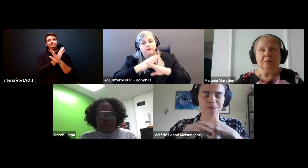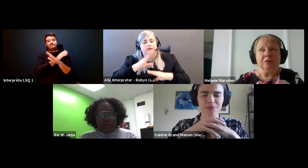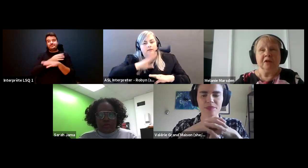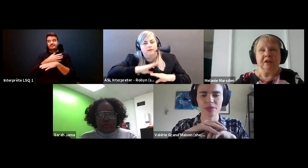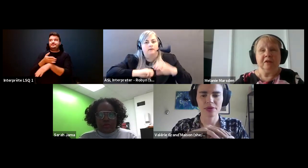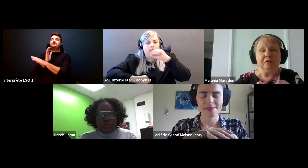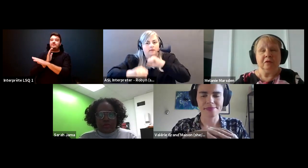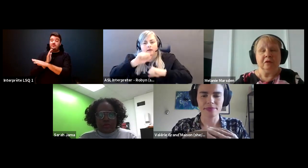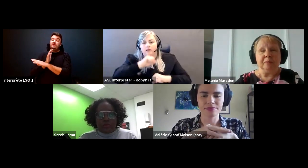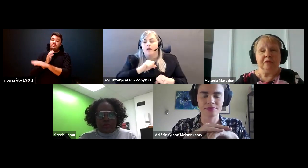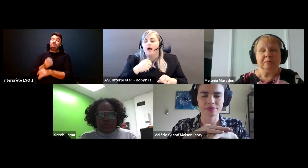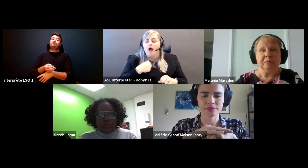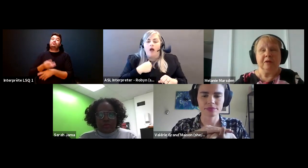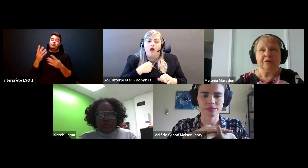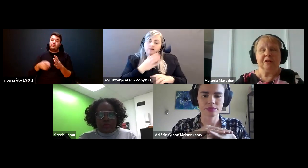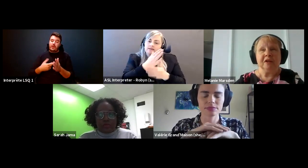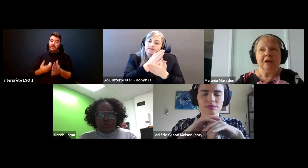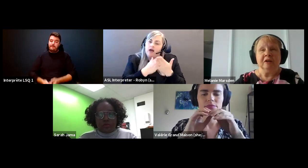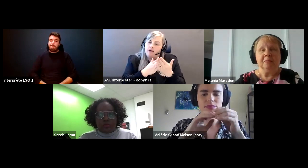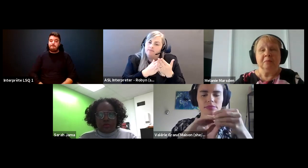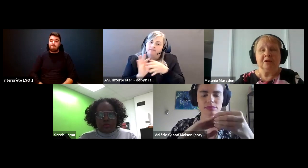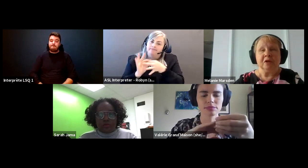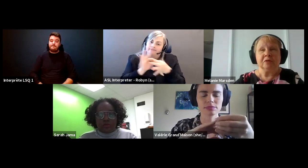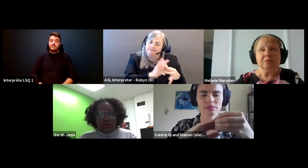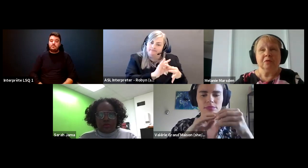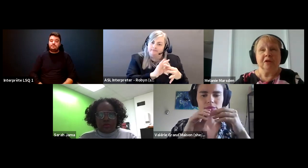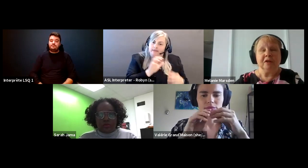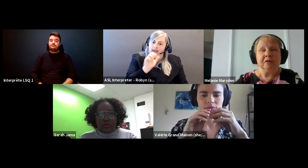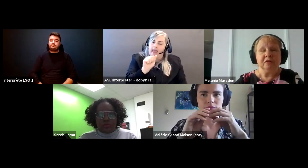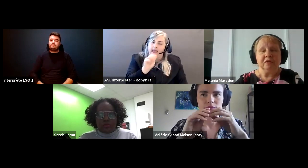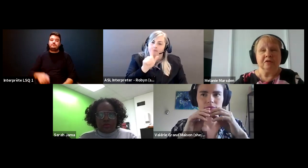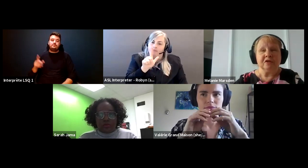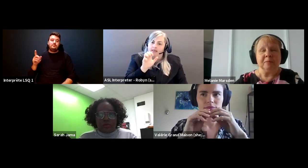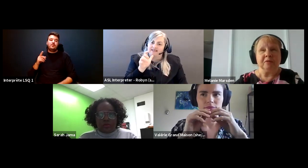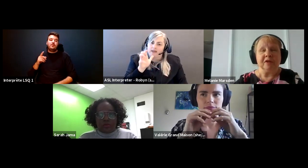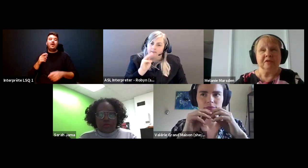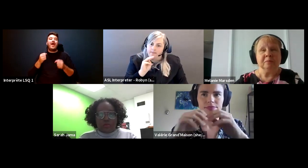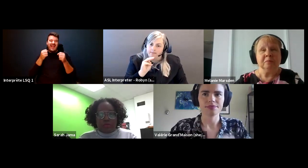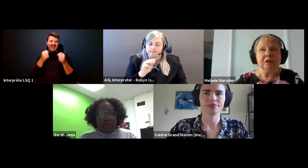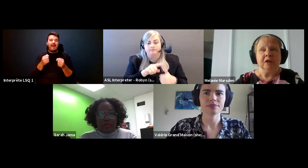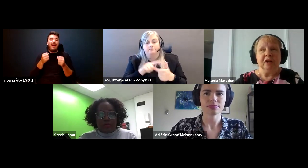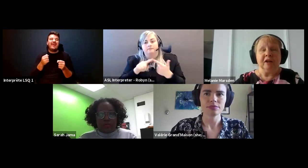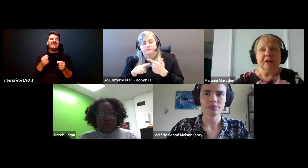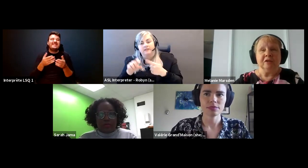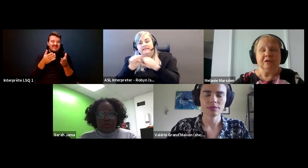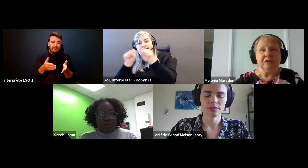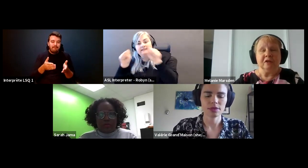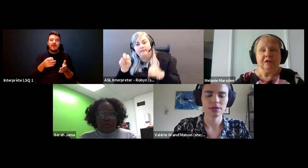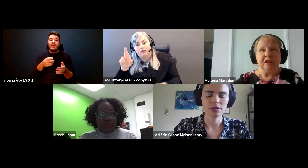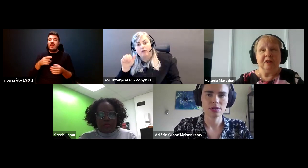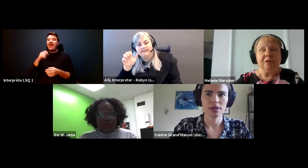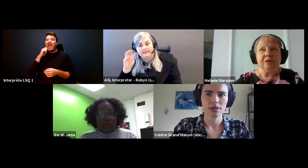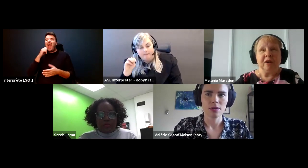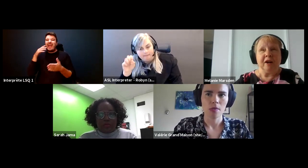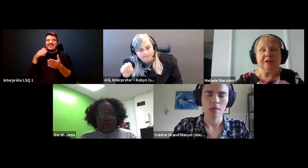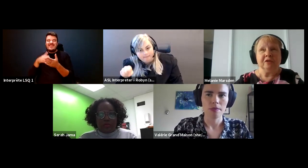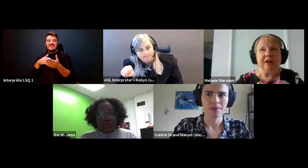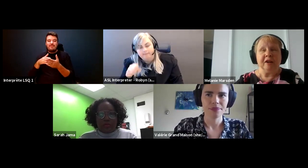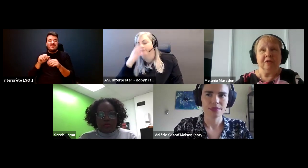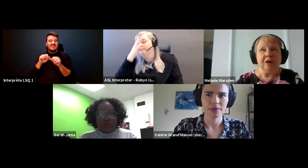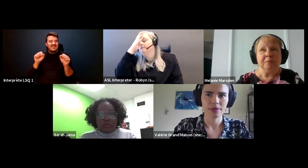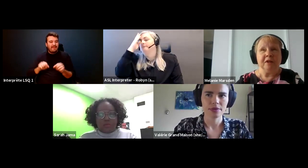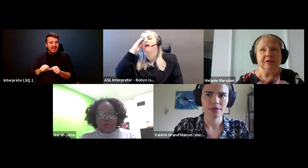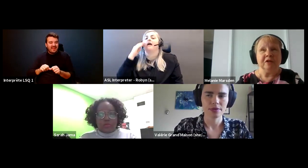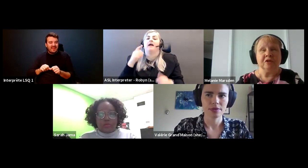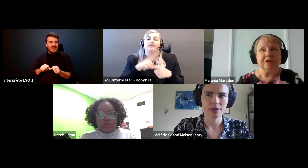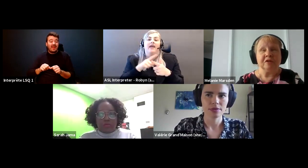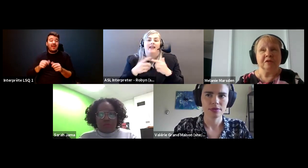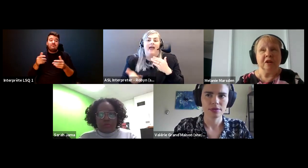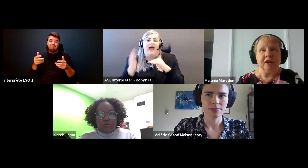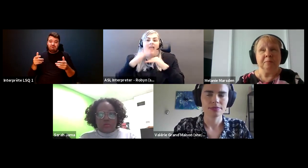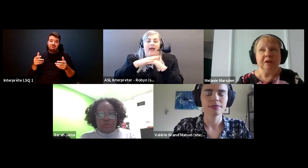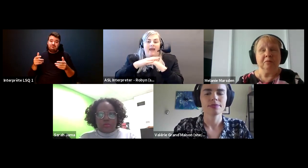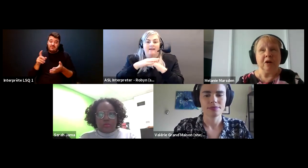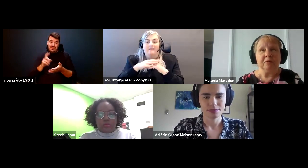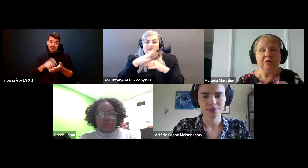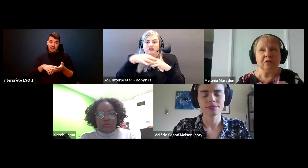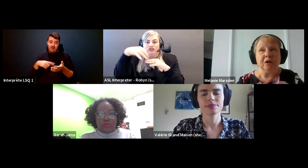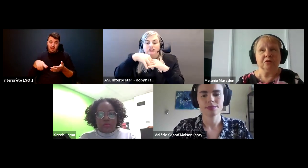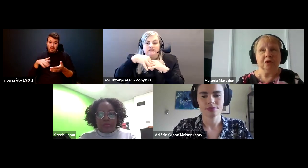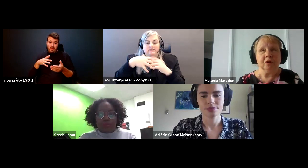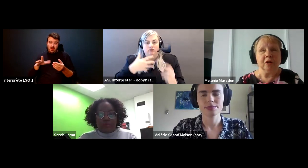Melanie Marsden: rooted in a wisdom obviously it's also rooted in systemic racism and then, when you add a layer of being indigenous and being robbed of your culture.